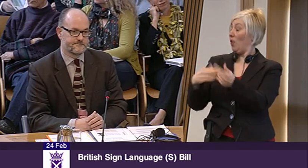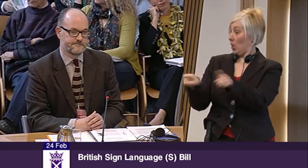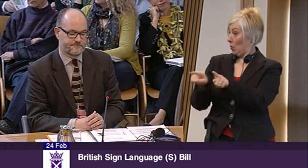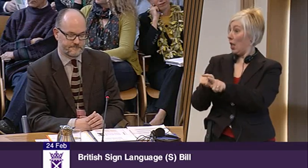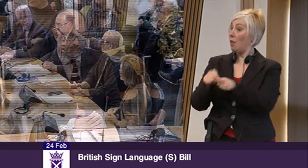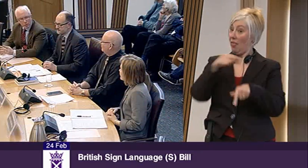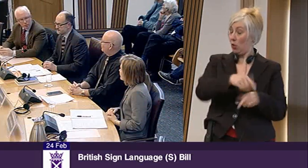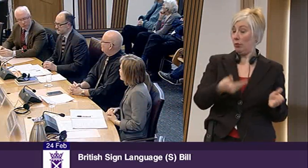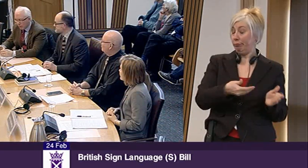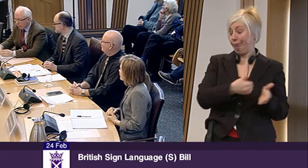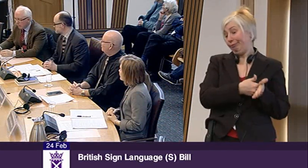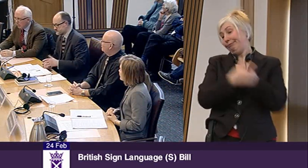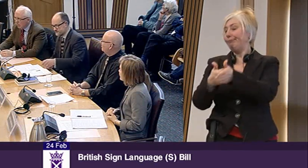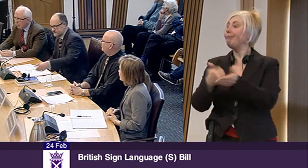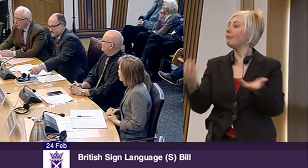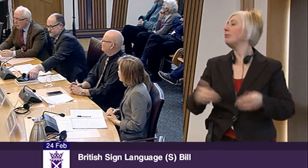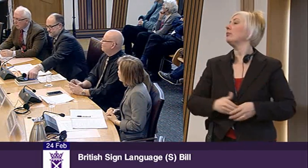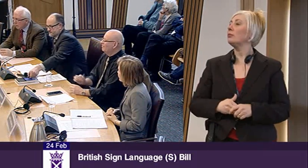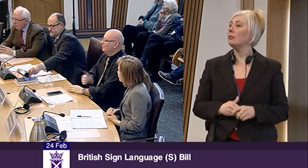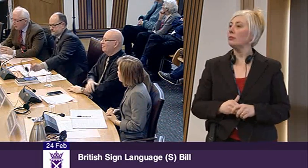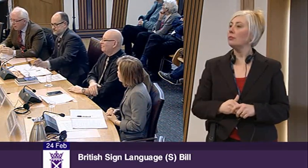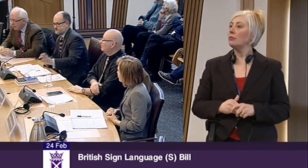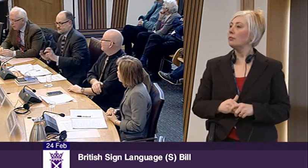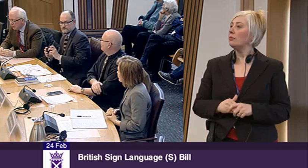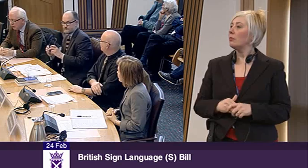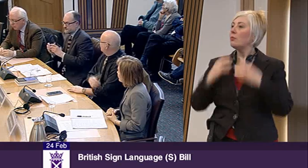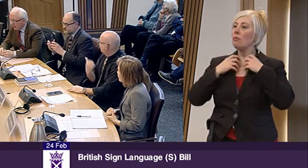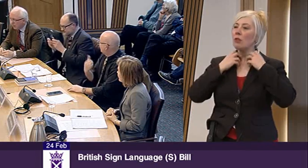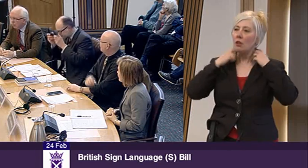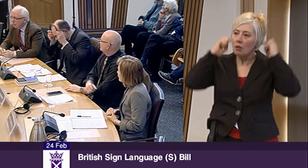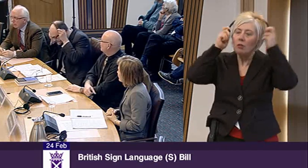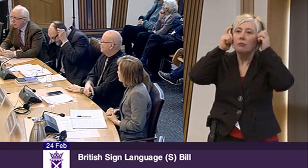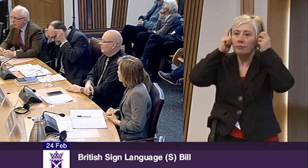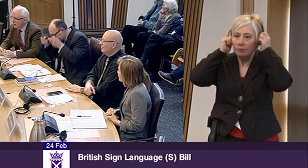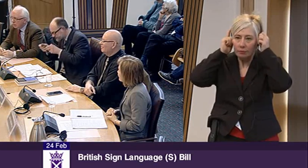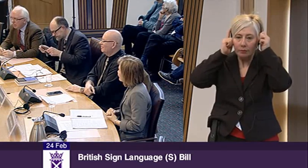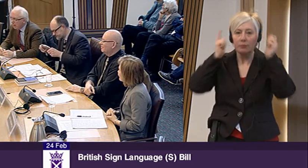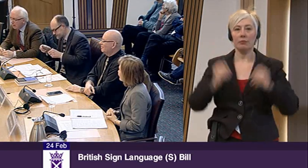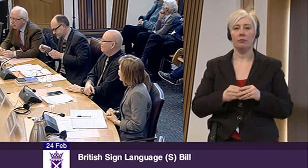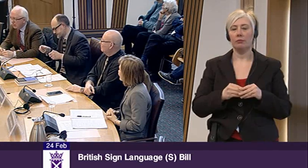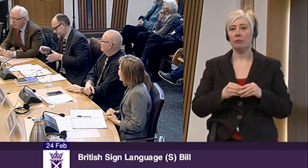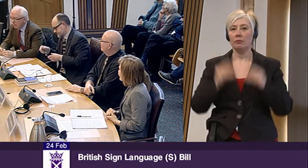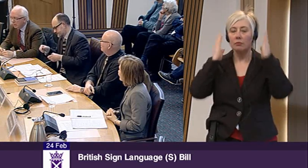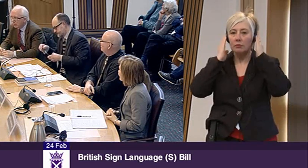Professor Rob Dunbar: First, thank you for the opportunity to come to this meeting and